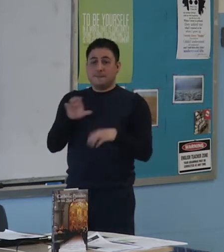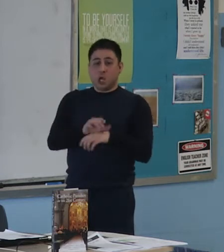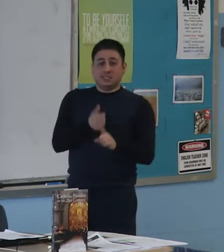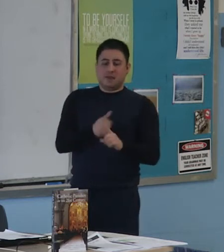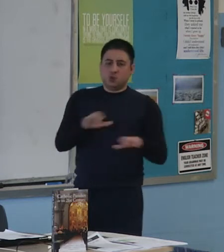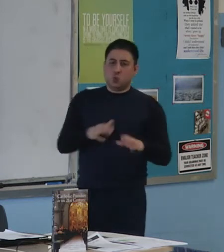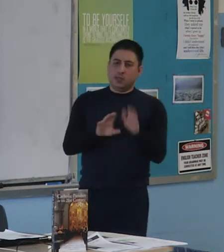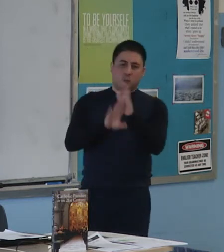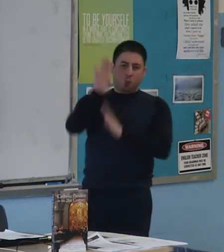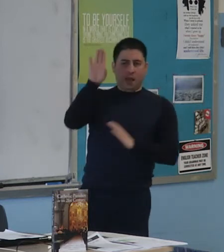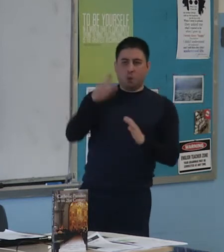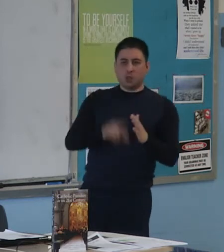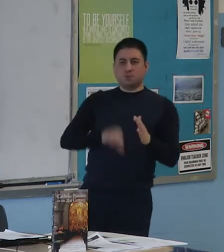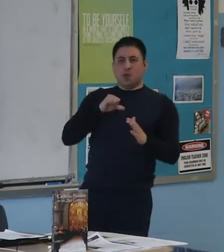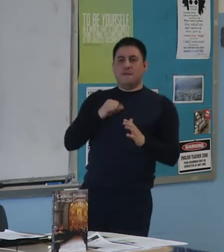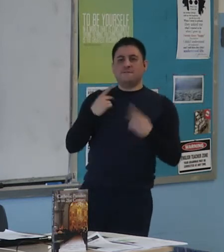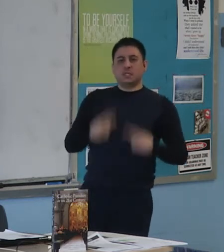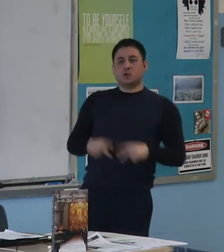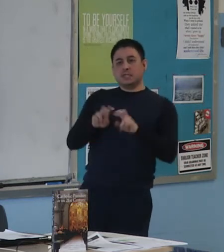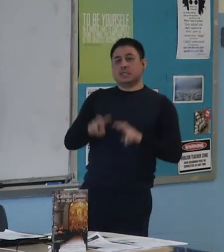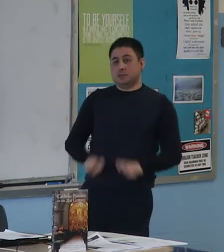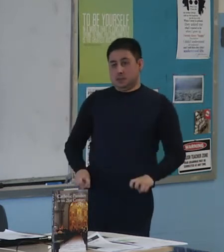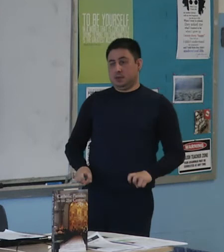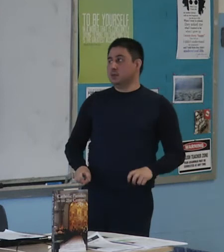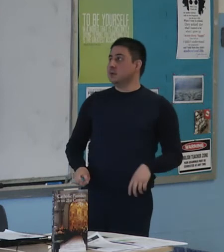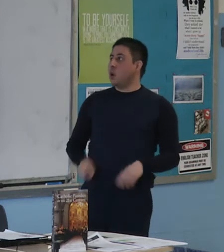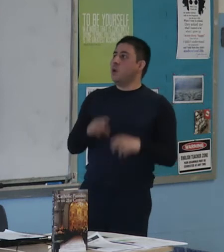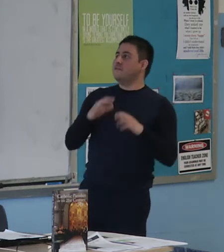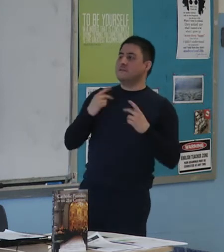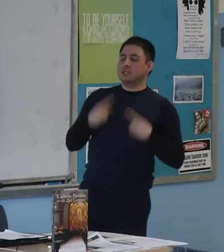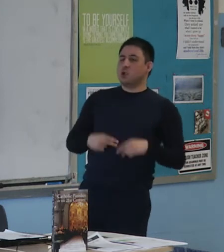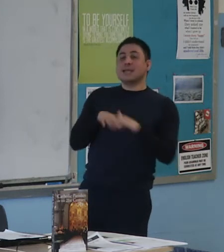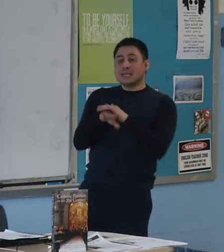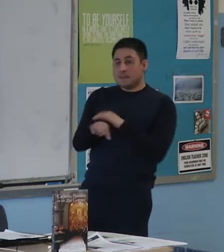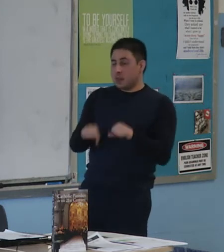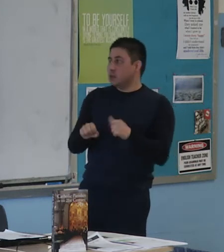proud of": physical accessibility, acceptance, inclusion, visual/hearing